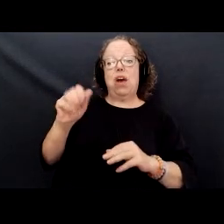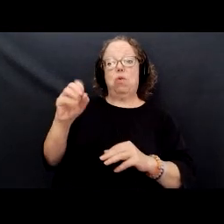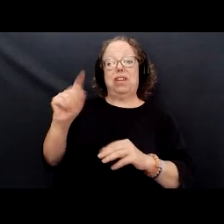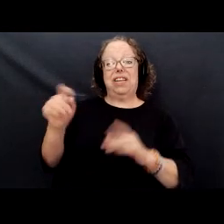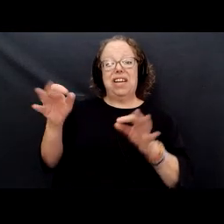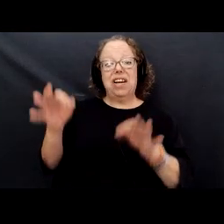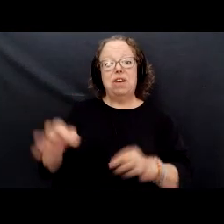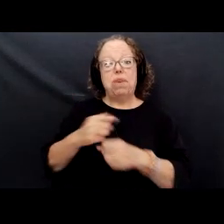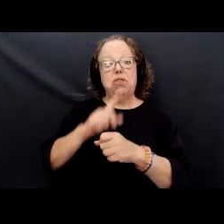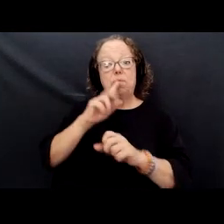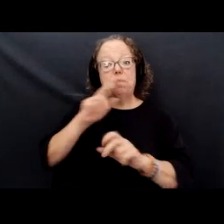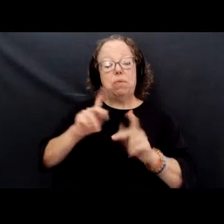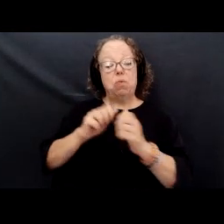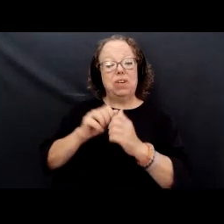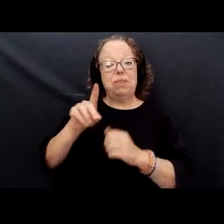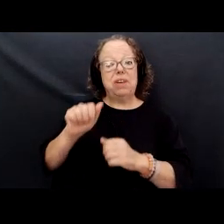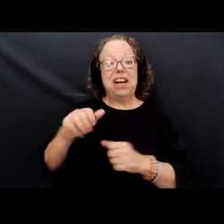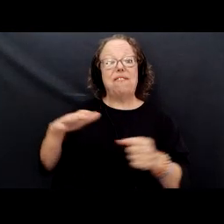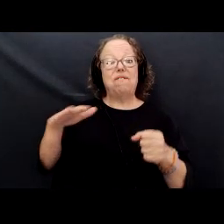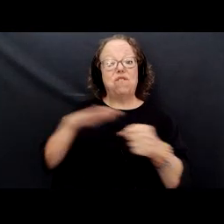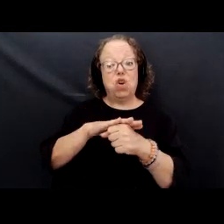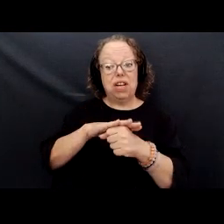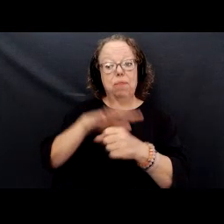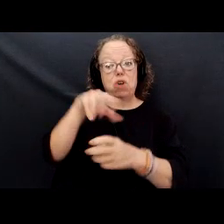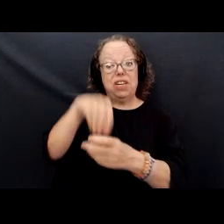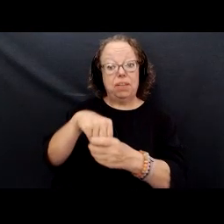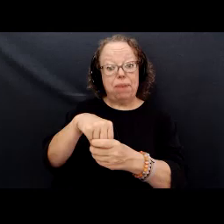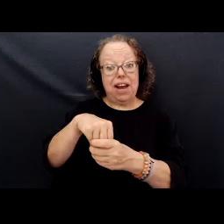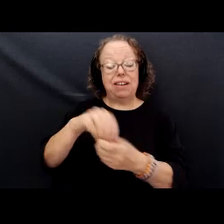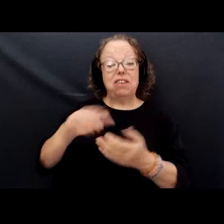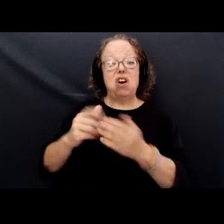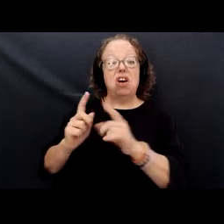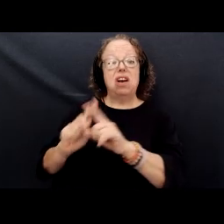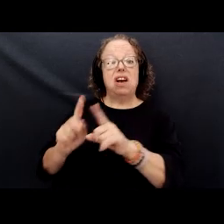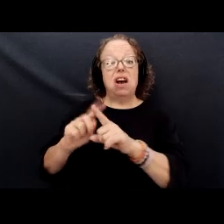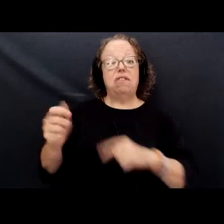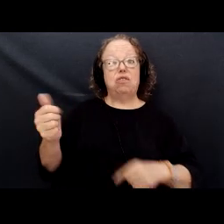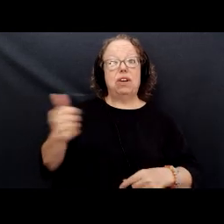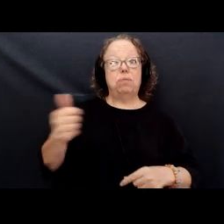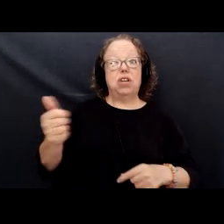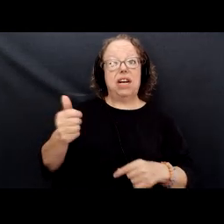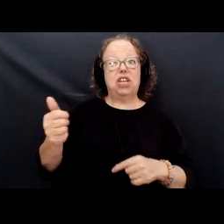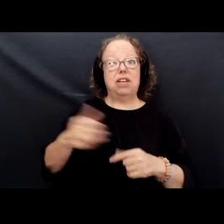people with disabilities can fully participate in all aspects of transportation. The agency is